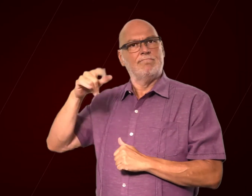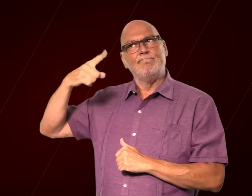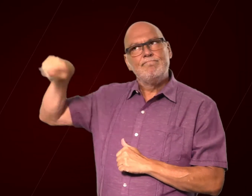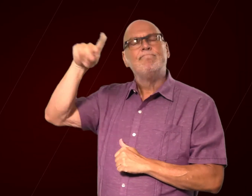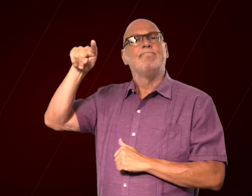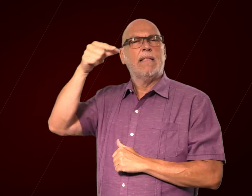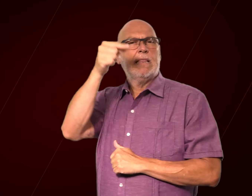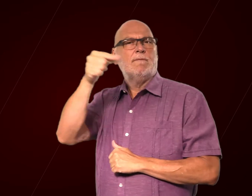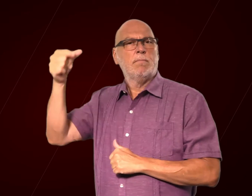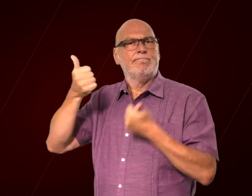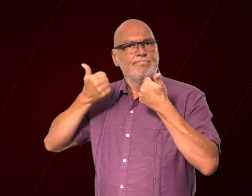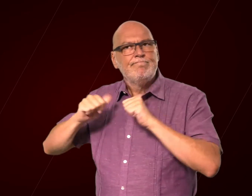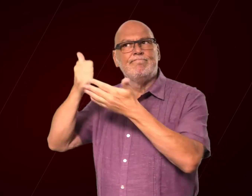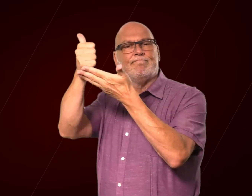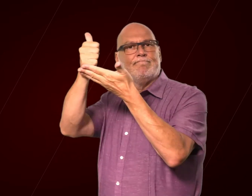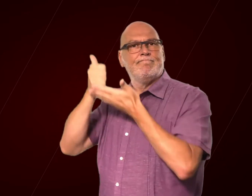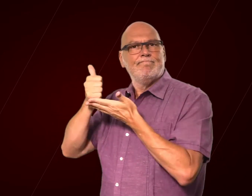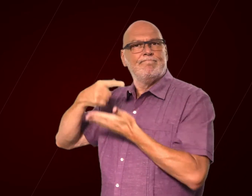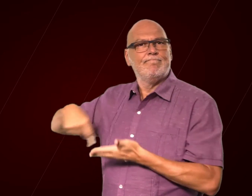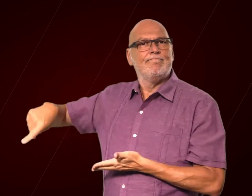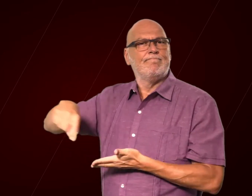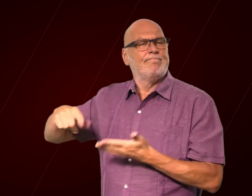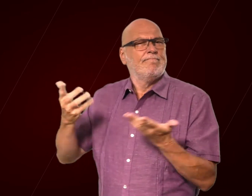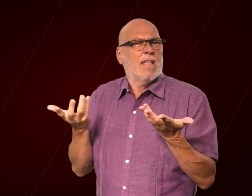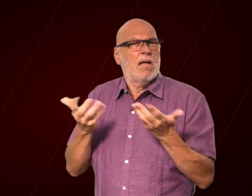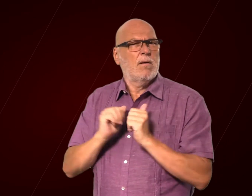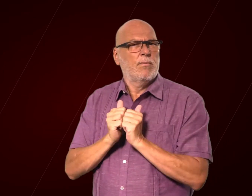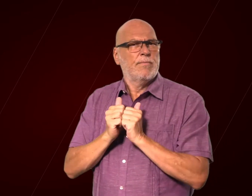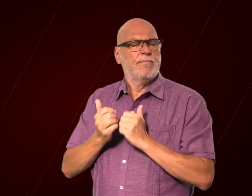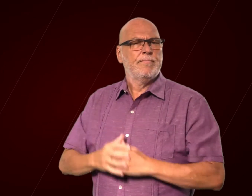made by the government to help them?